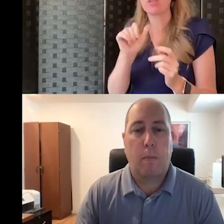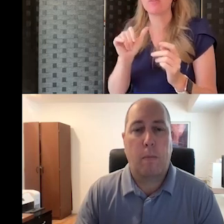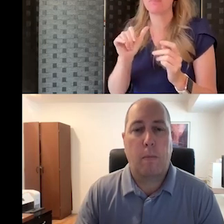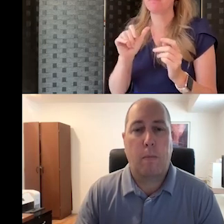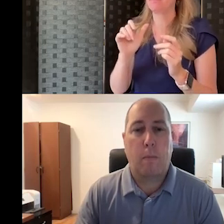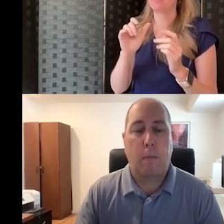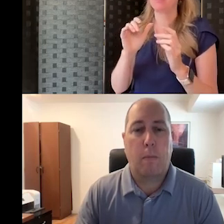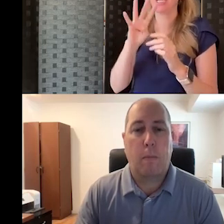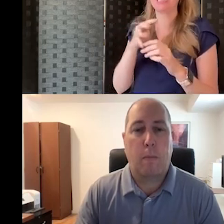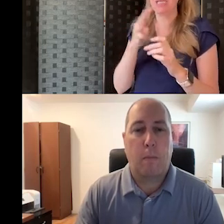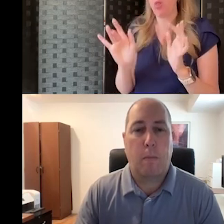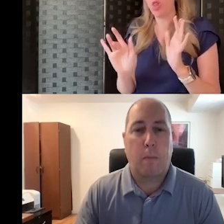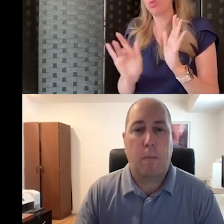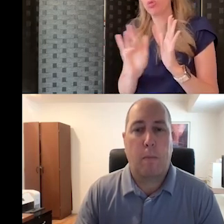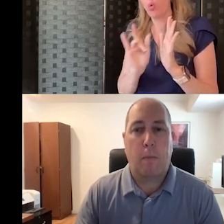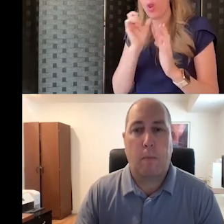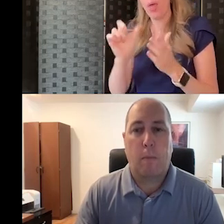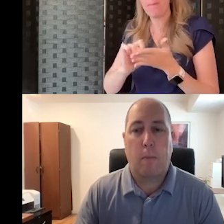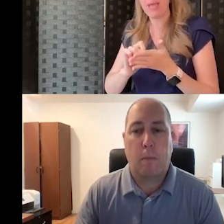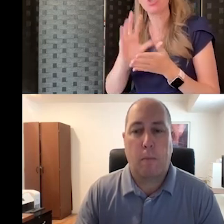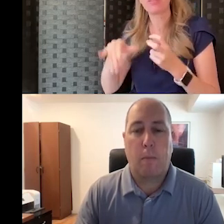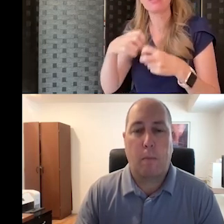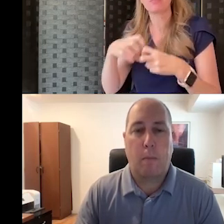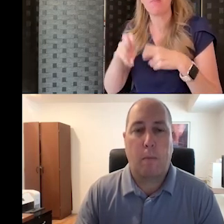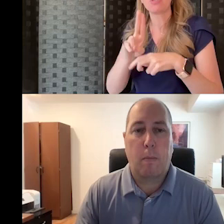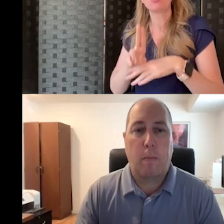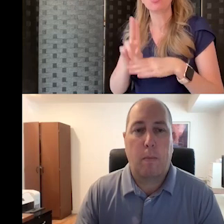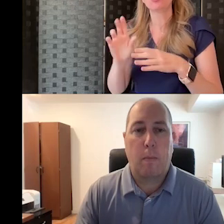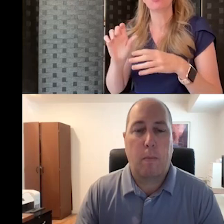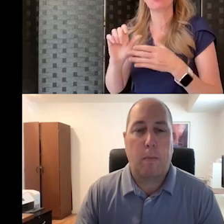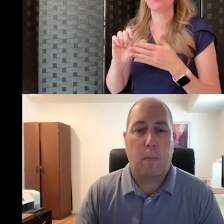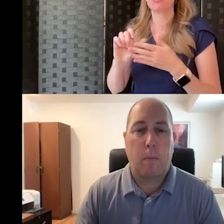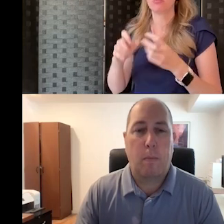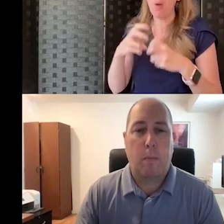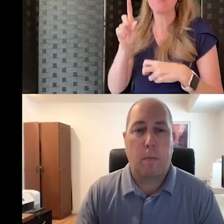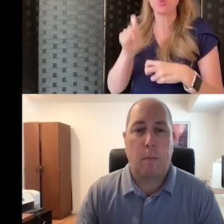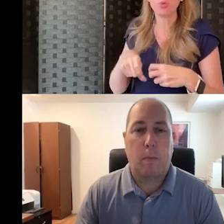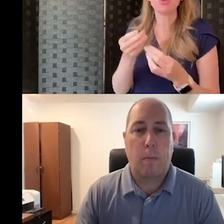you've got a problem. That is a usability issue that you would need to address. So often, you will